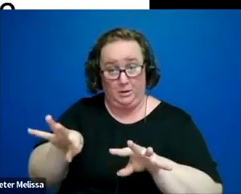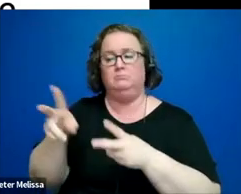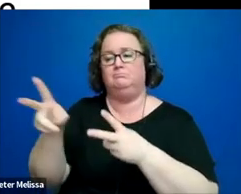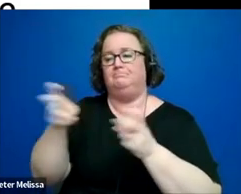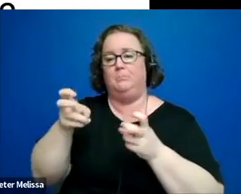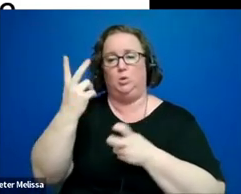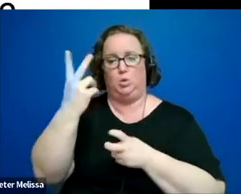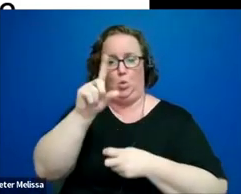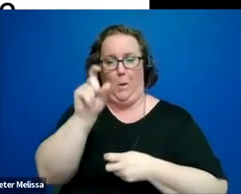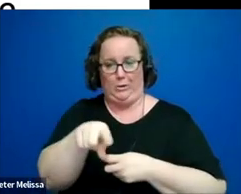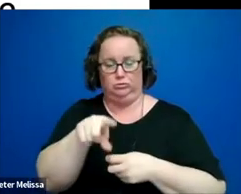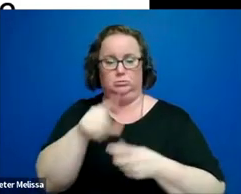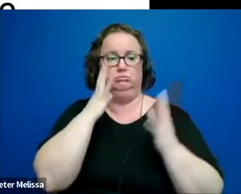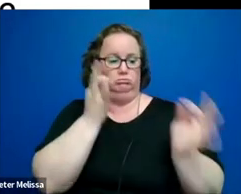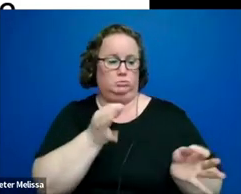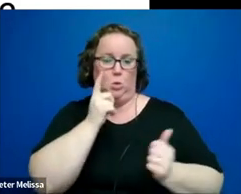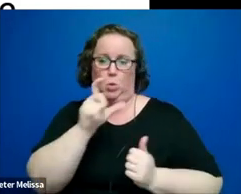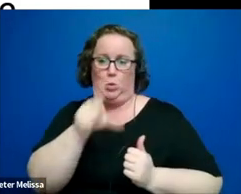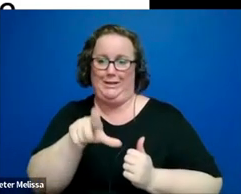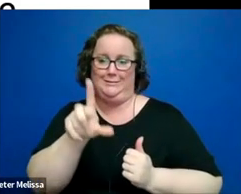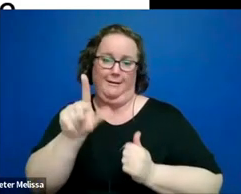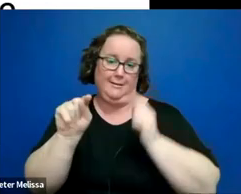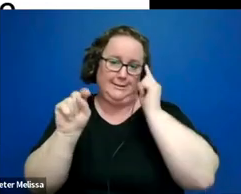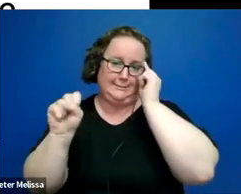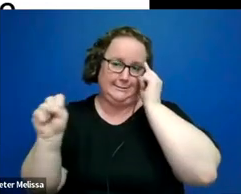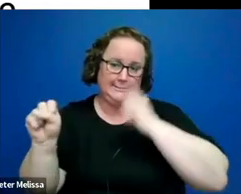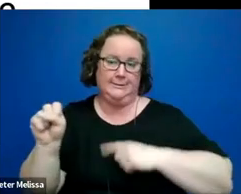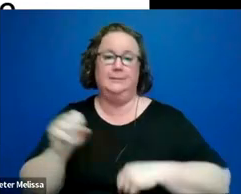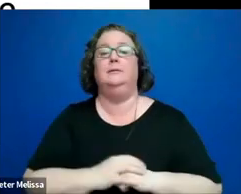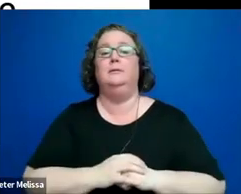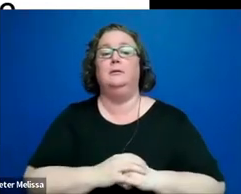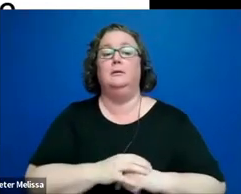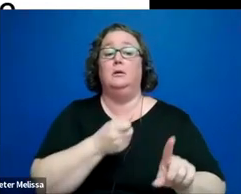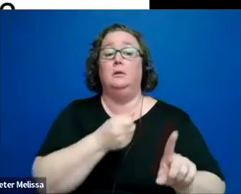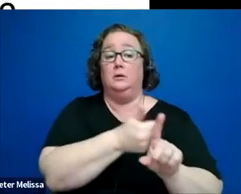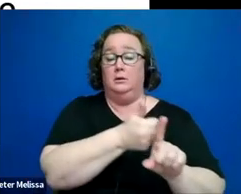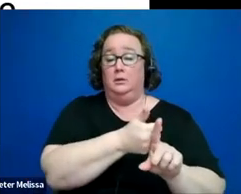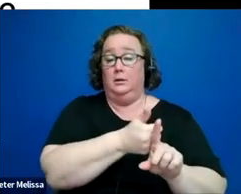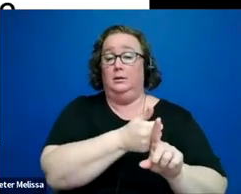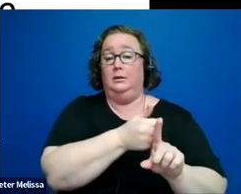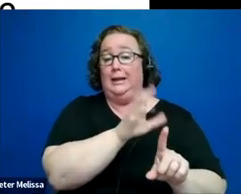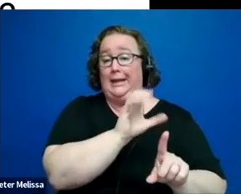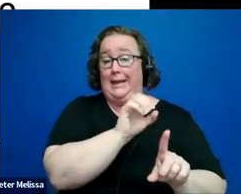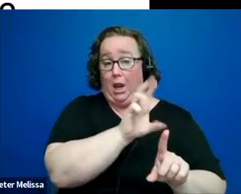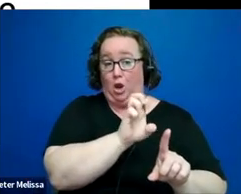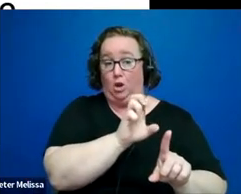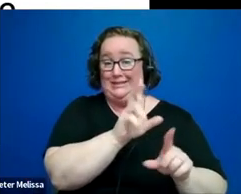set to determine who needs LTSS. One is the self-care disability question, which asks about serious